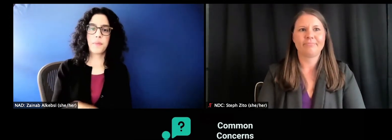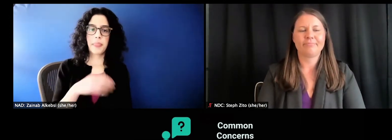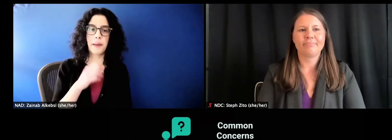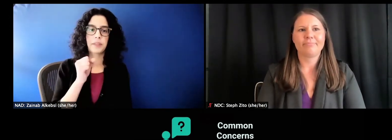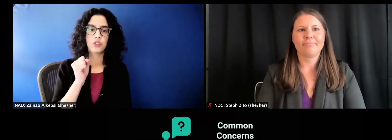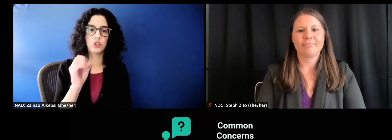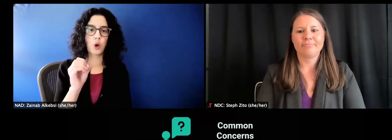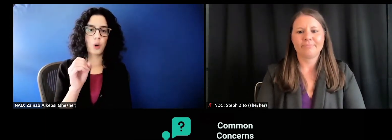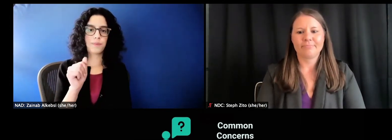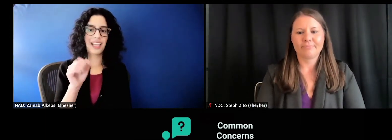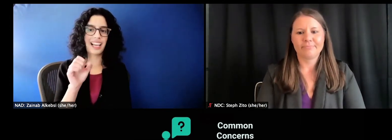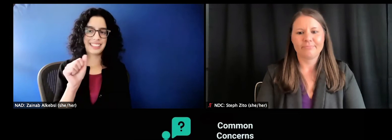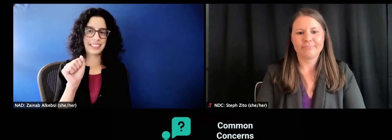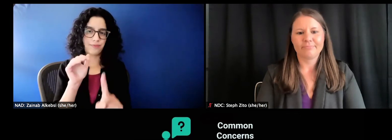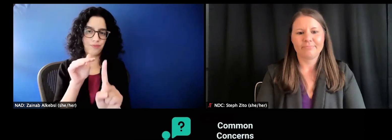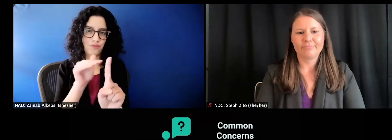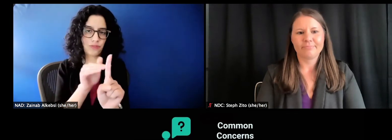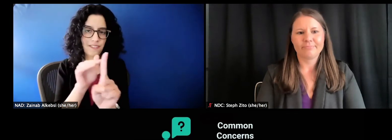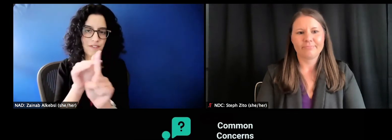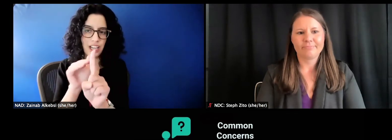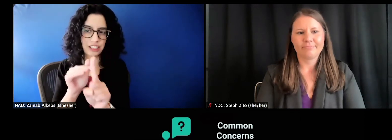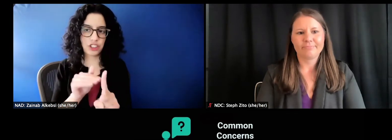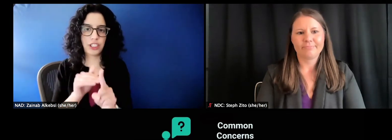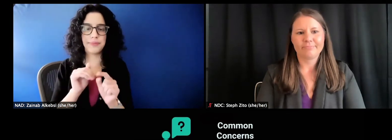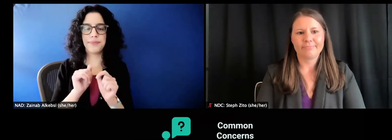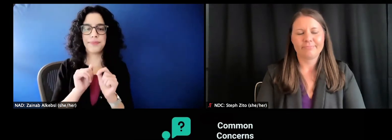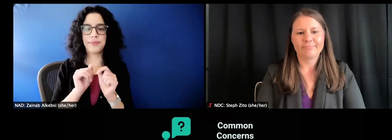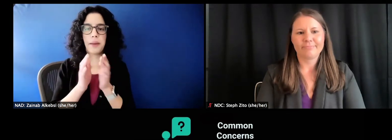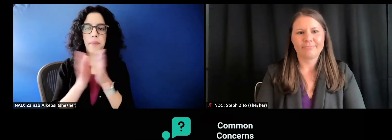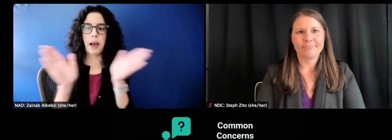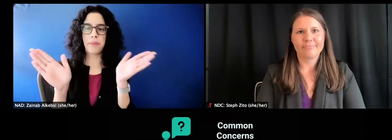As a refresher, public,